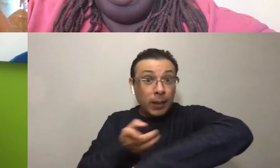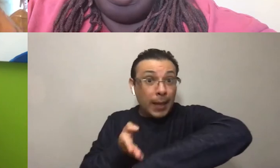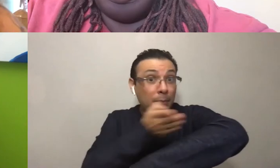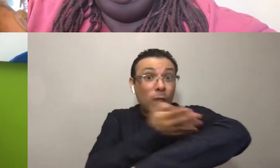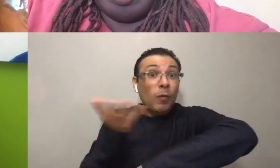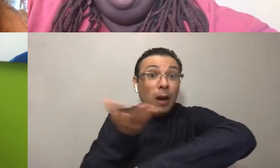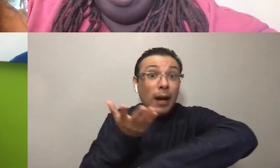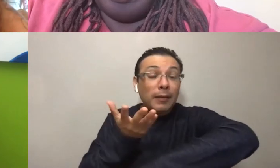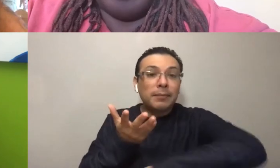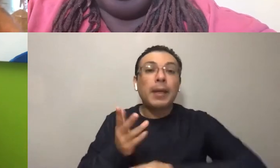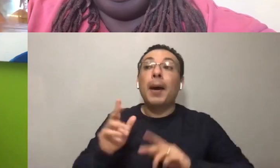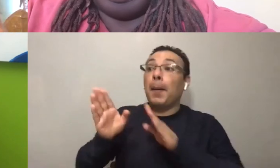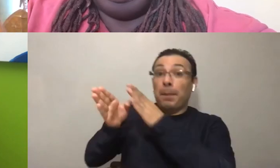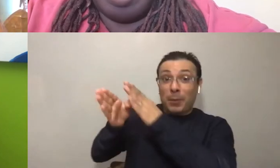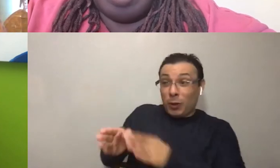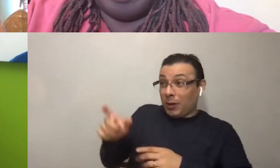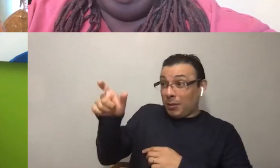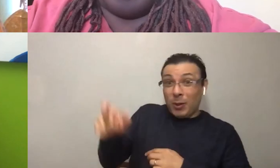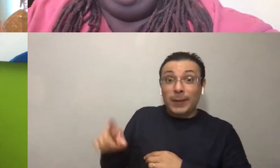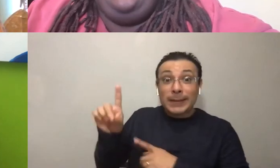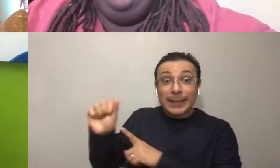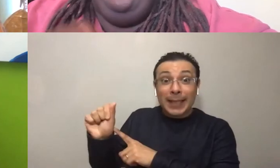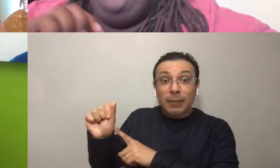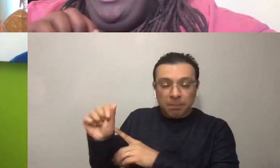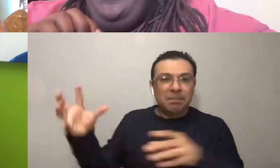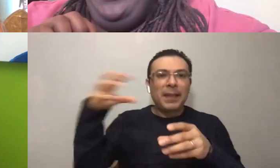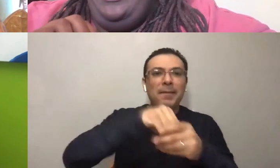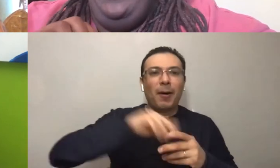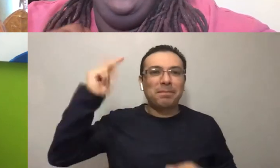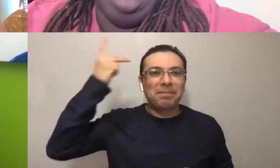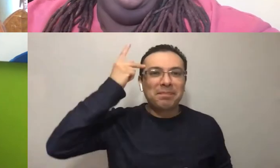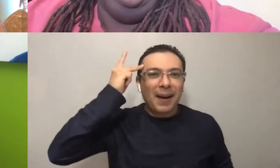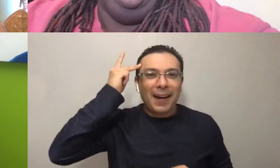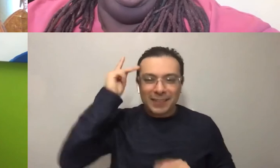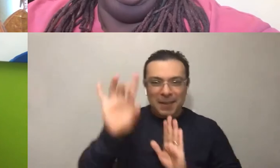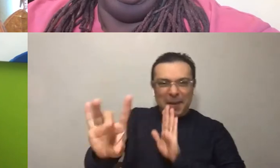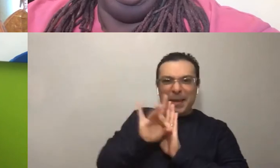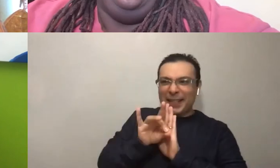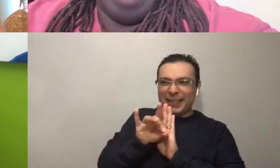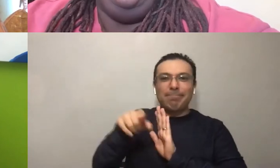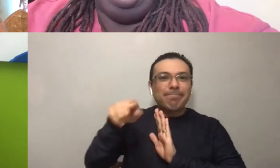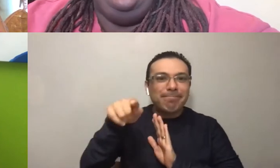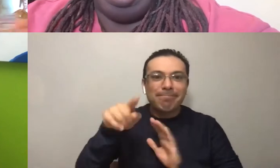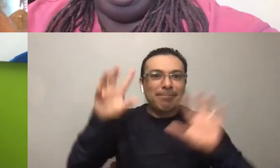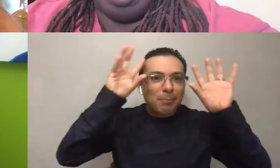One of the things that I want to say—with a very much so—the caveat to that is let's stop